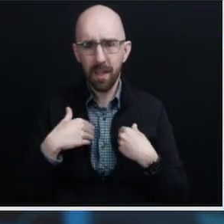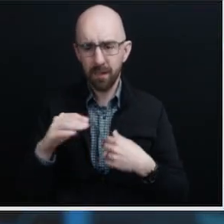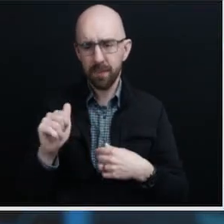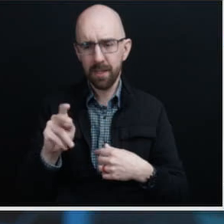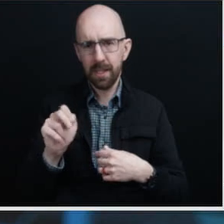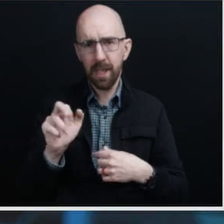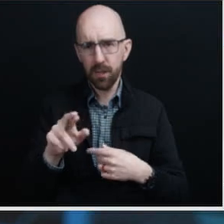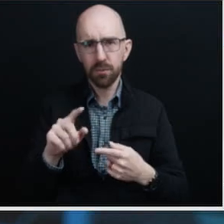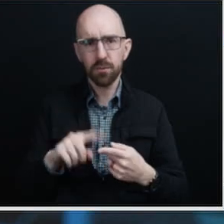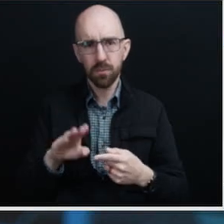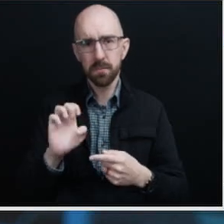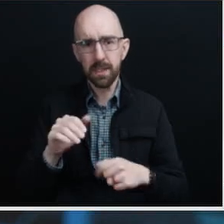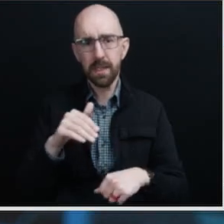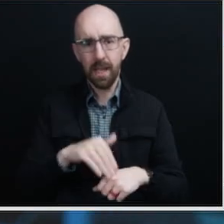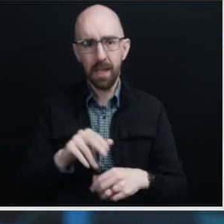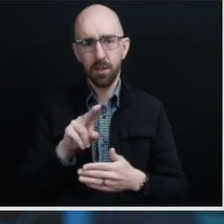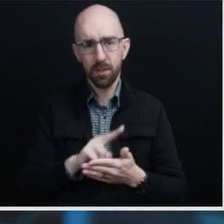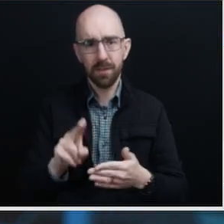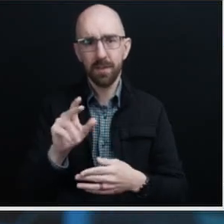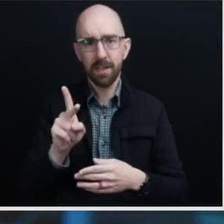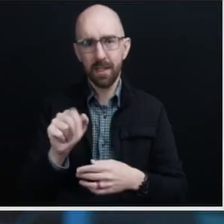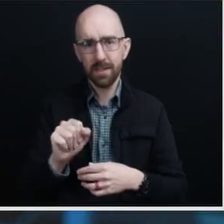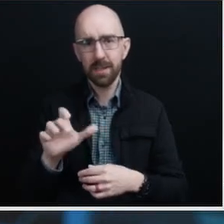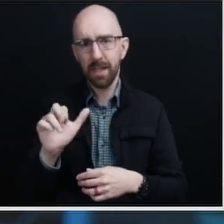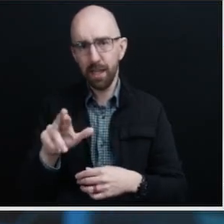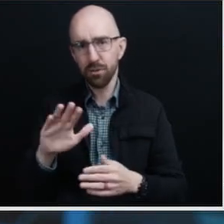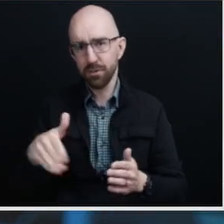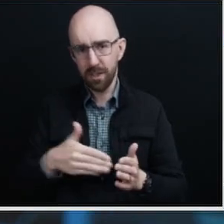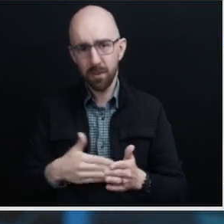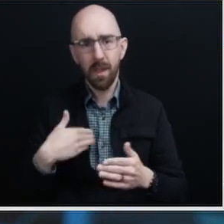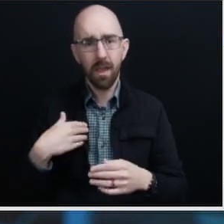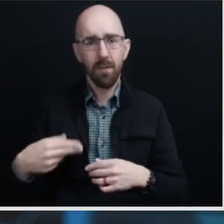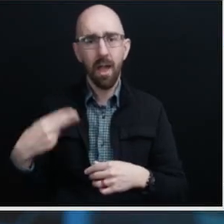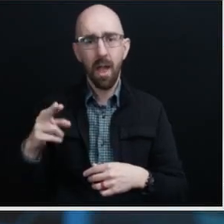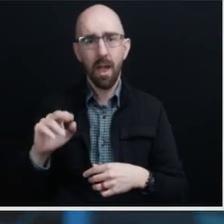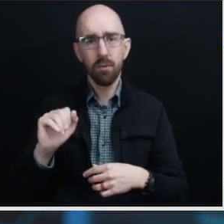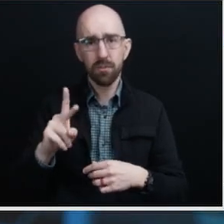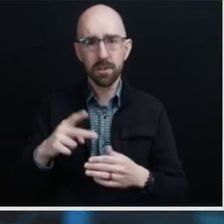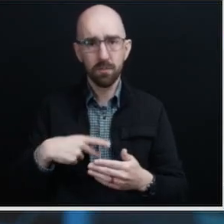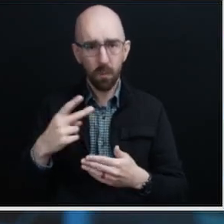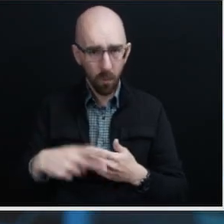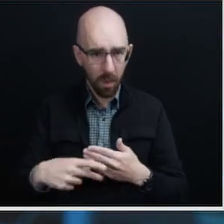the University of Kansas Cancer Center. We have high-risisk programs. We have access when there